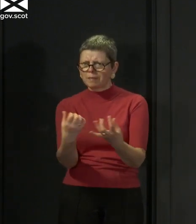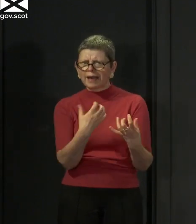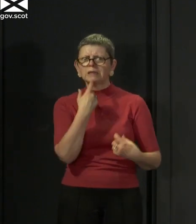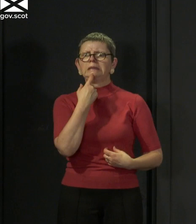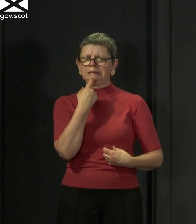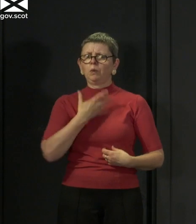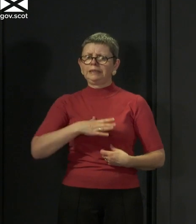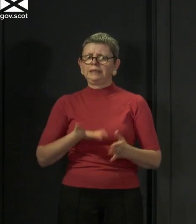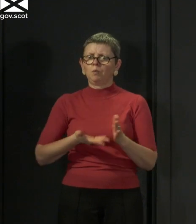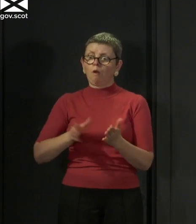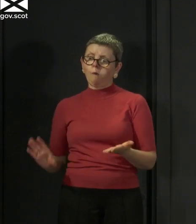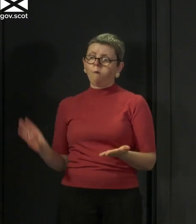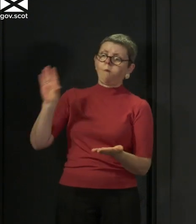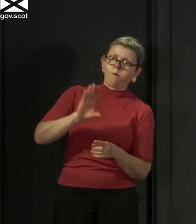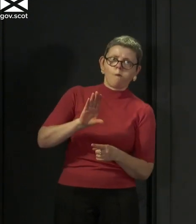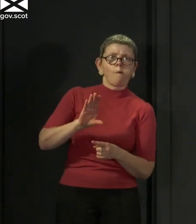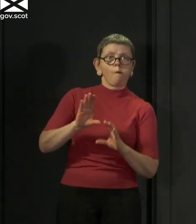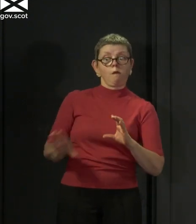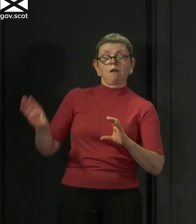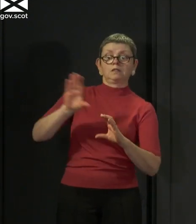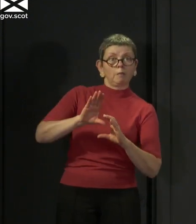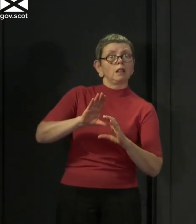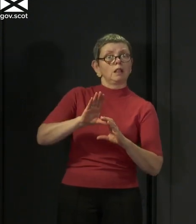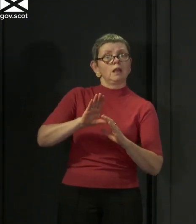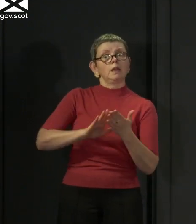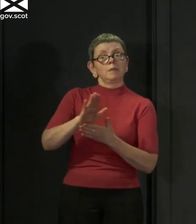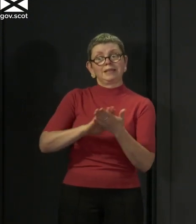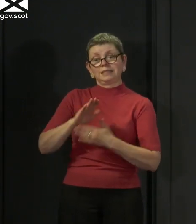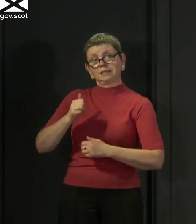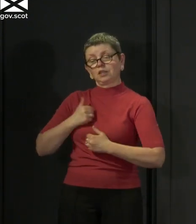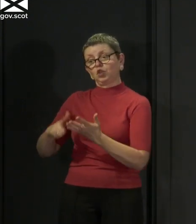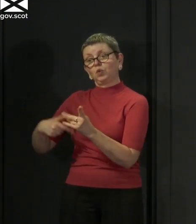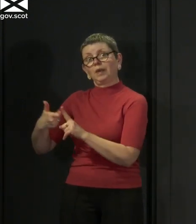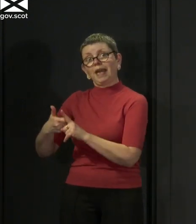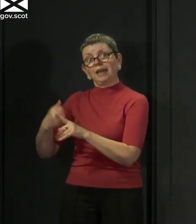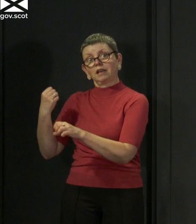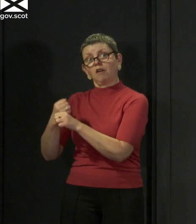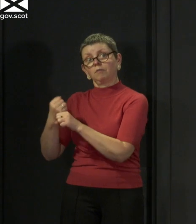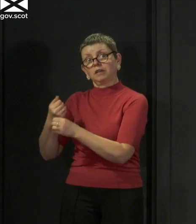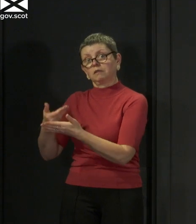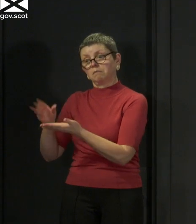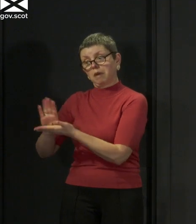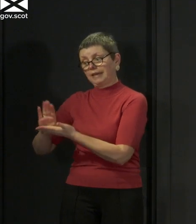that every penny of consequential funding from UK Government decisions is passed on